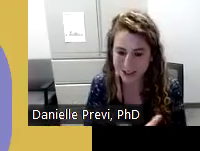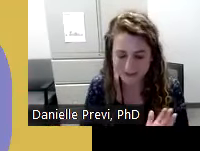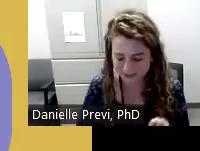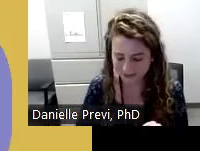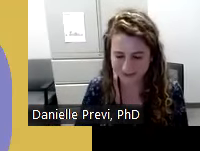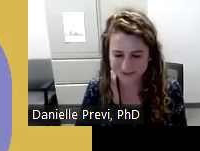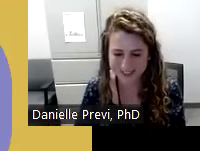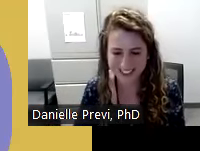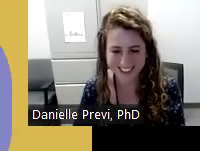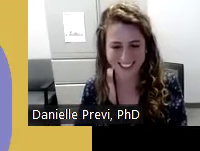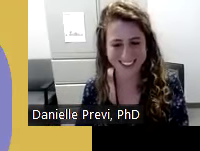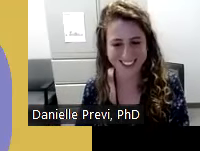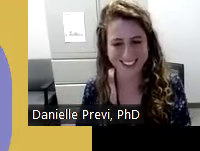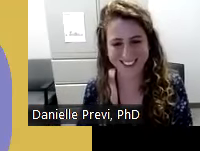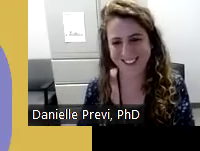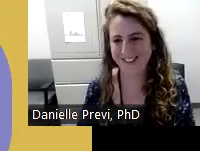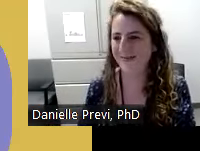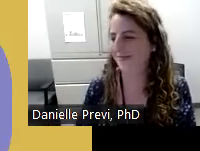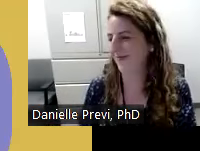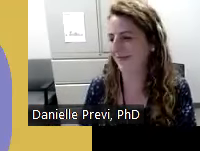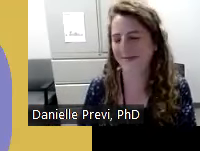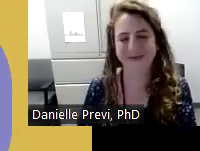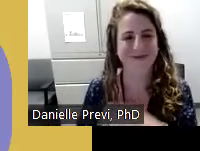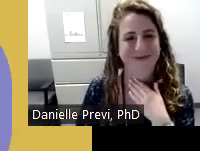And again, always, always we come back to that spectrum.